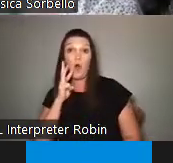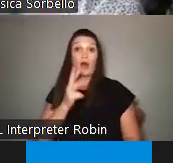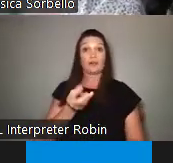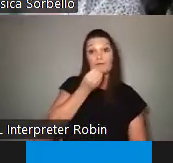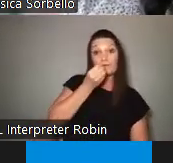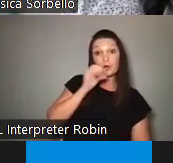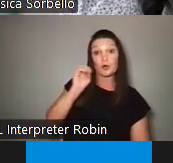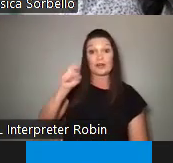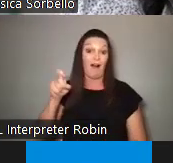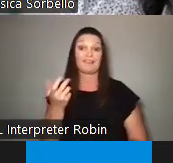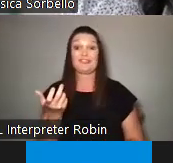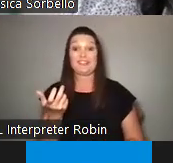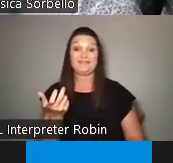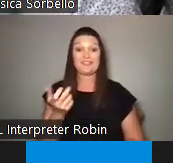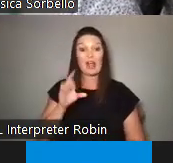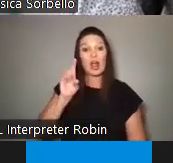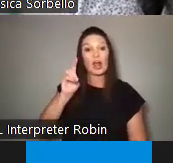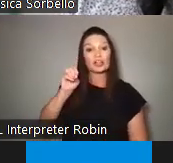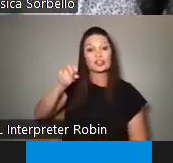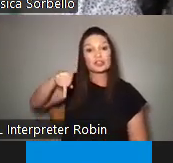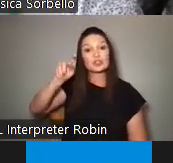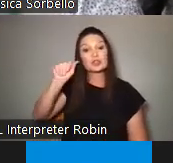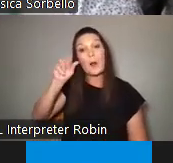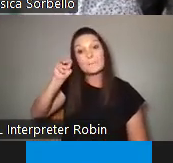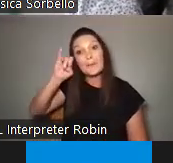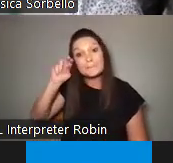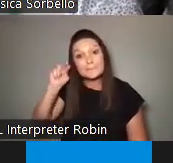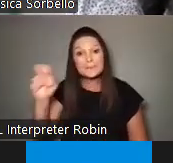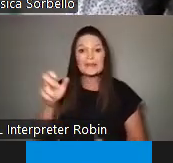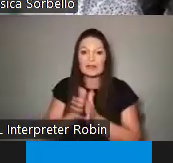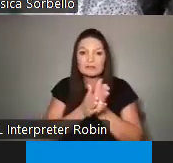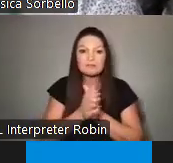necessarily mean motivation in the extreme form like getting